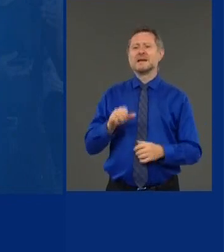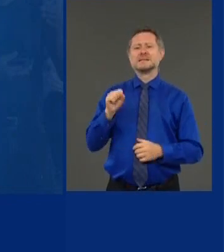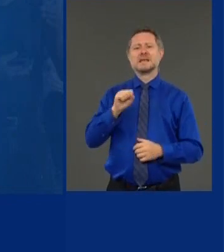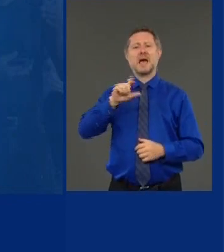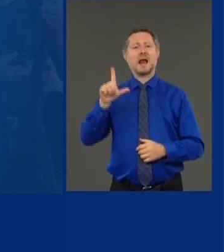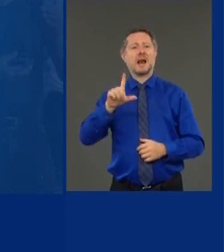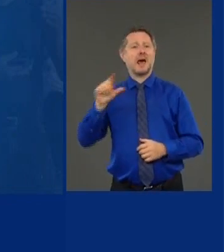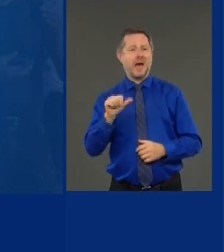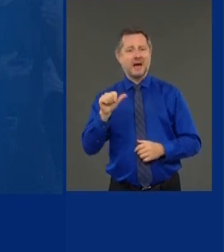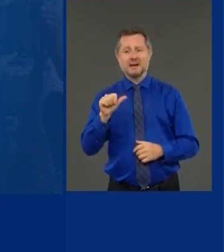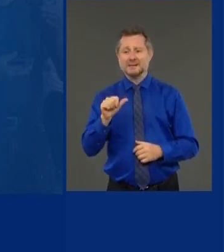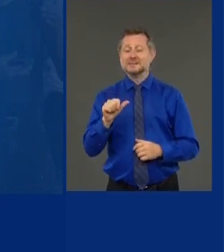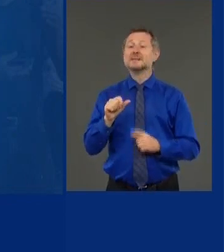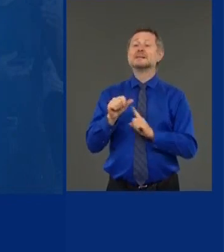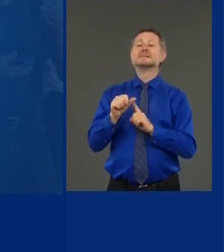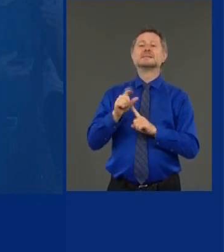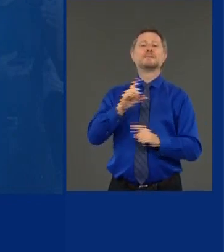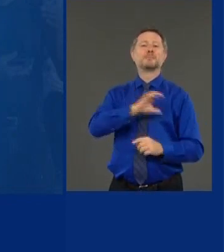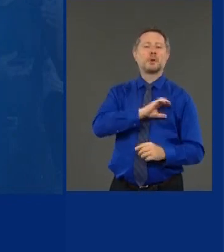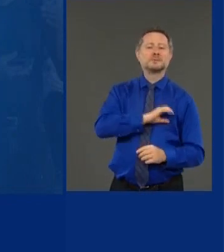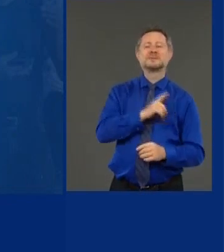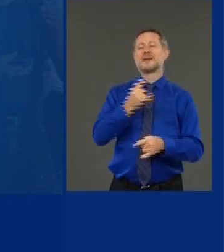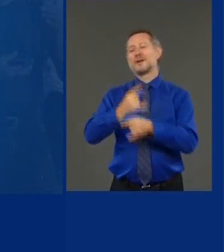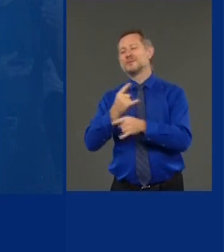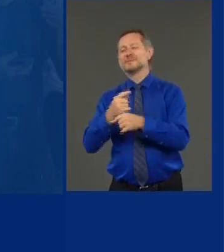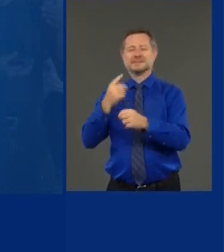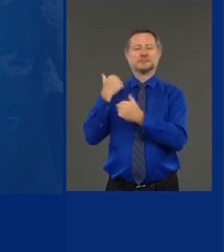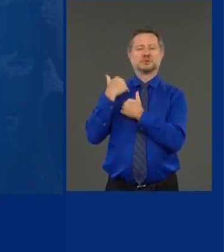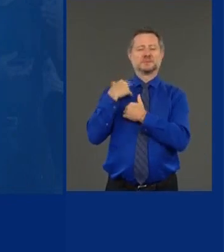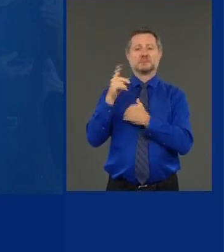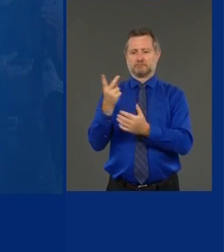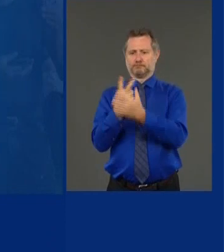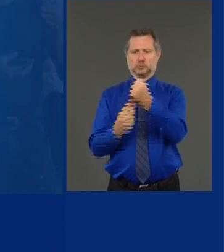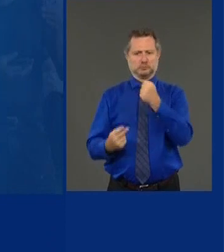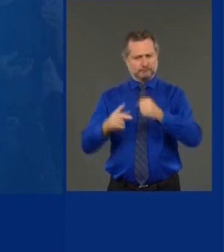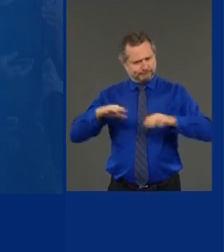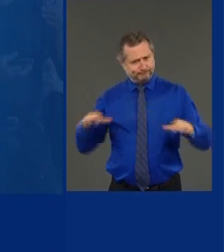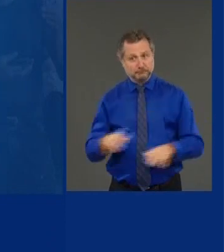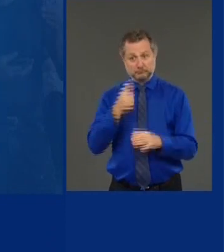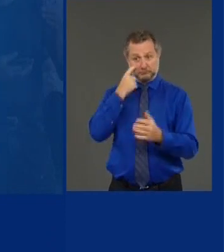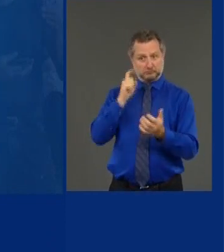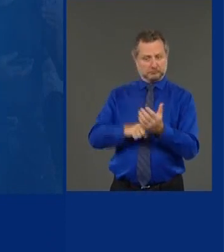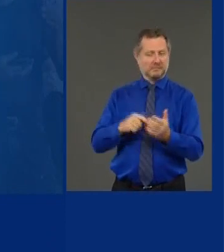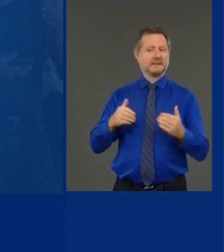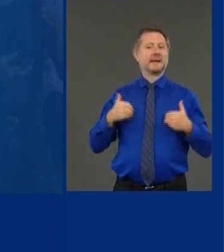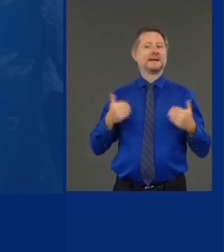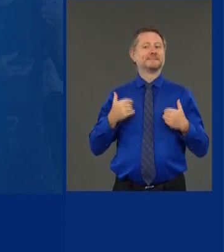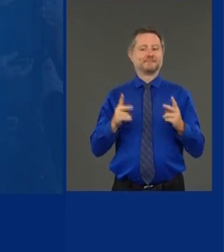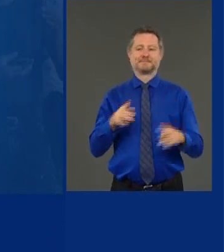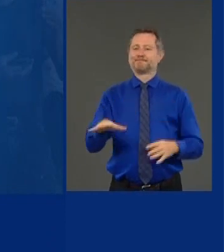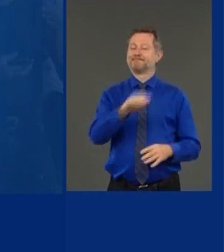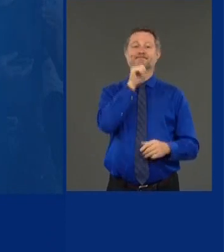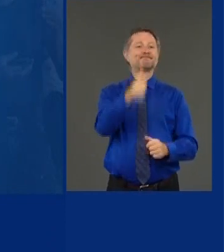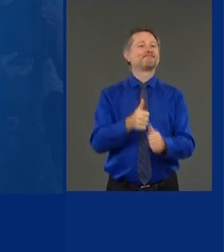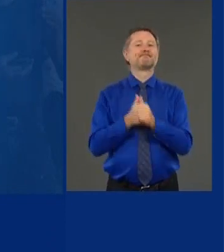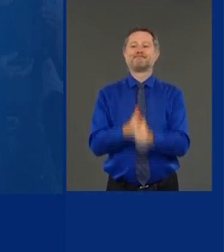WE'RE DOING EVERYTHING WE CAN ON THE STATE SIDE. DSLA AND THE STATE POLICE ARE WORKING DOUBLE DUTY.